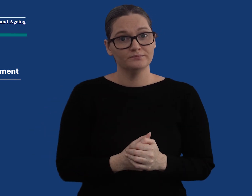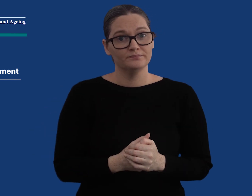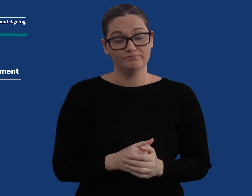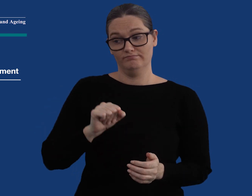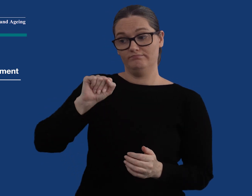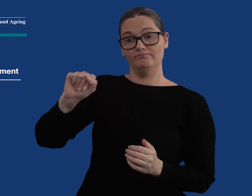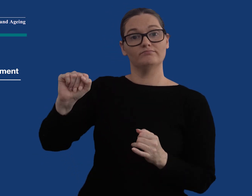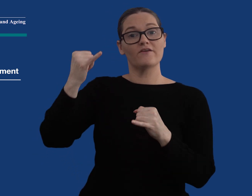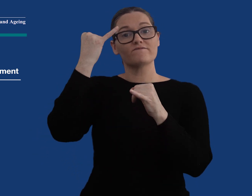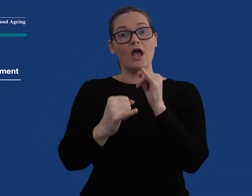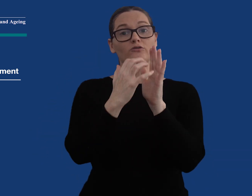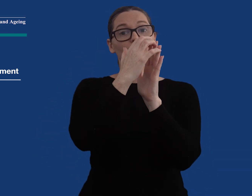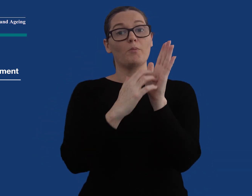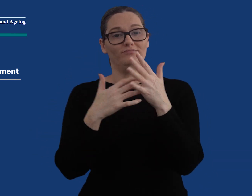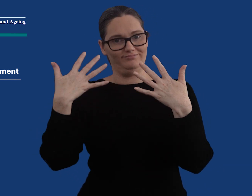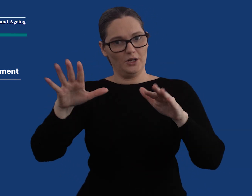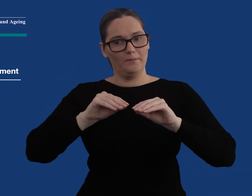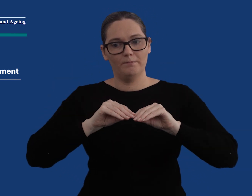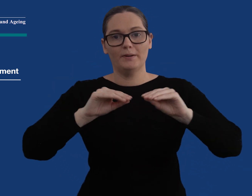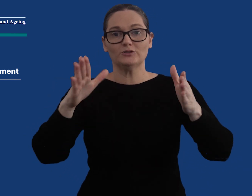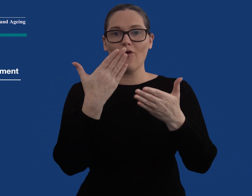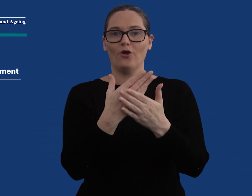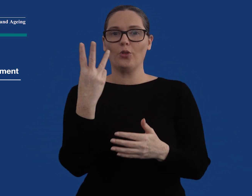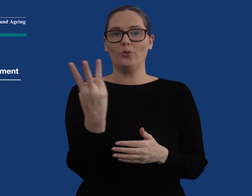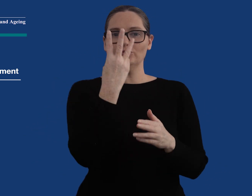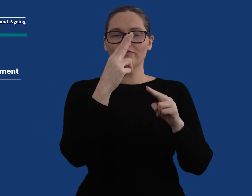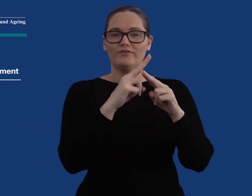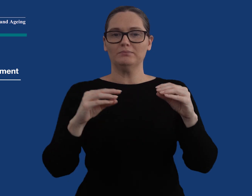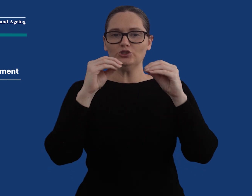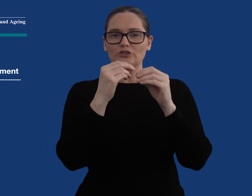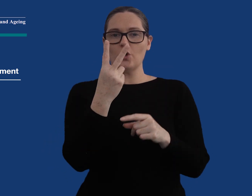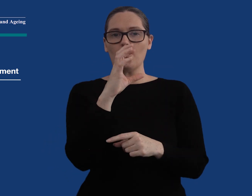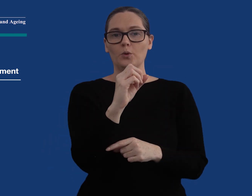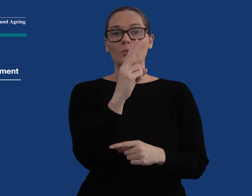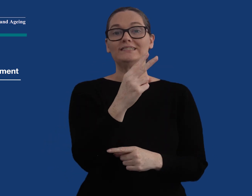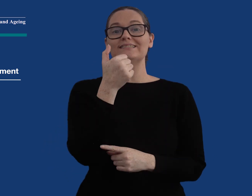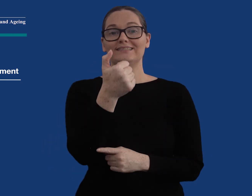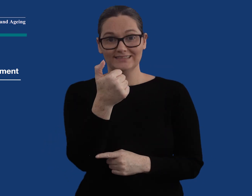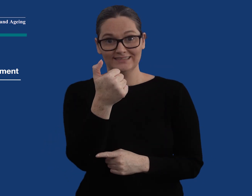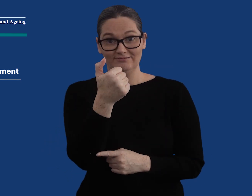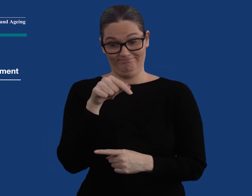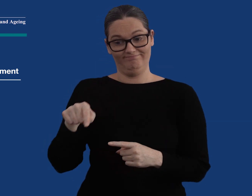The Thriving Kids Advisory Group published its final report on 3 February 2026